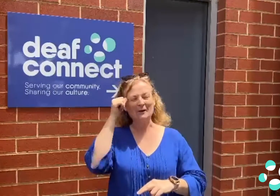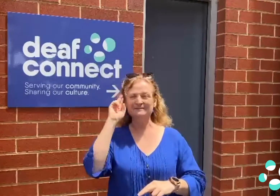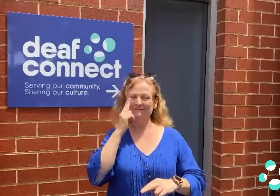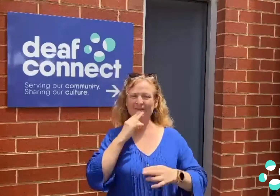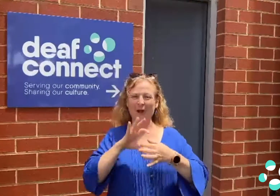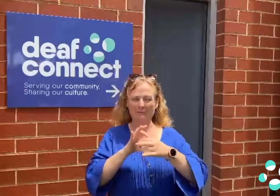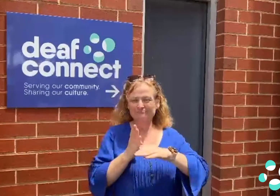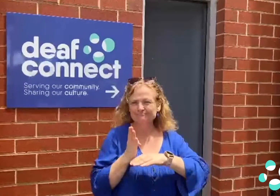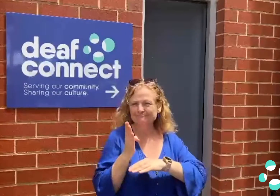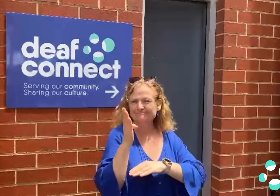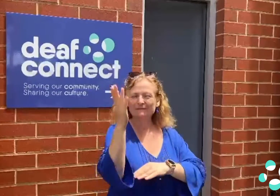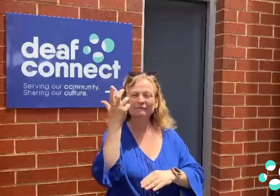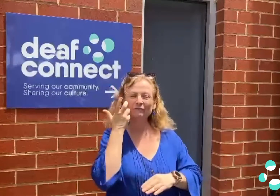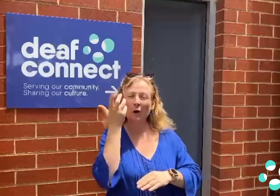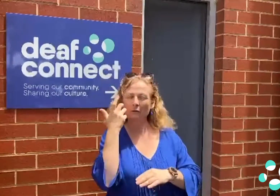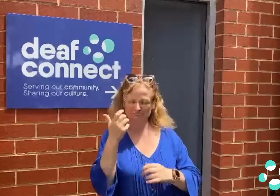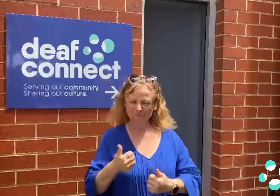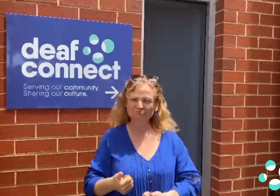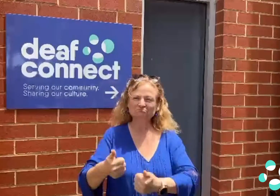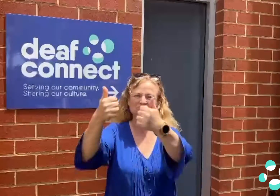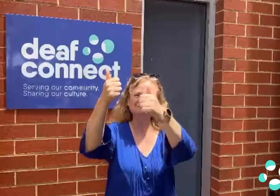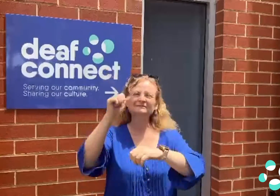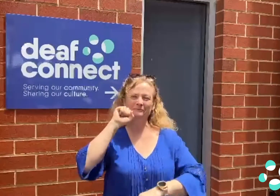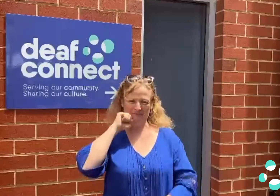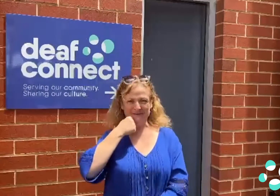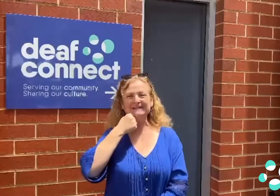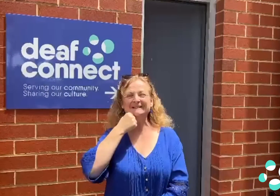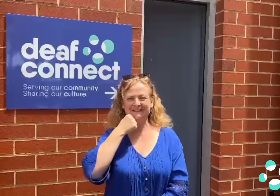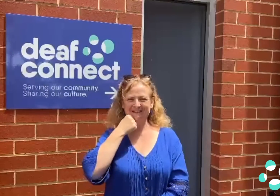that Deaf Connect has a very successful future ahead.